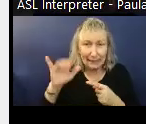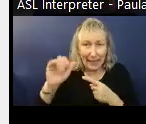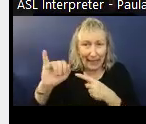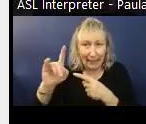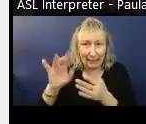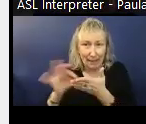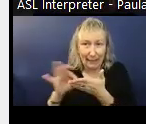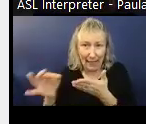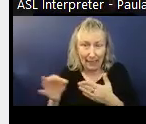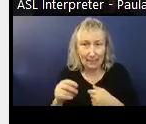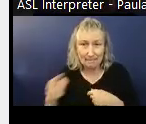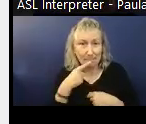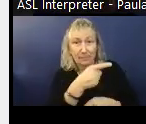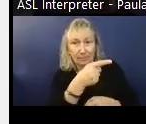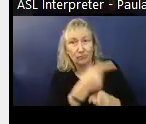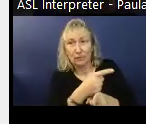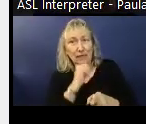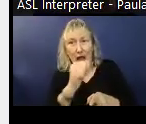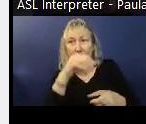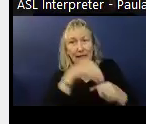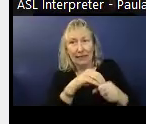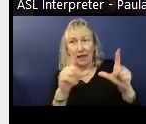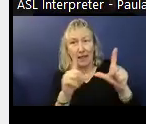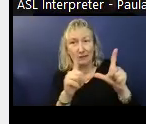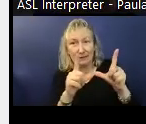in a license facility, facility setting, something like that.